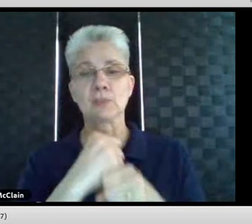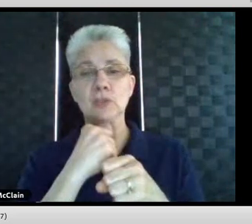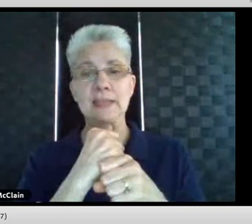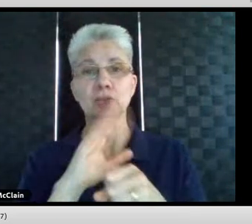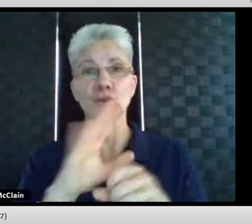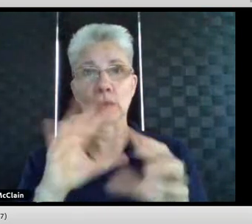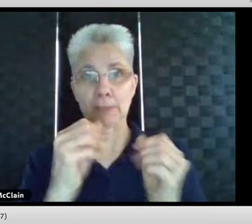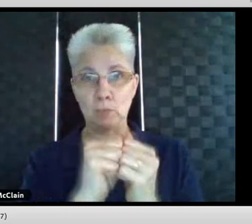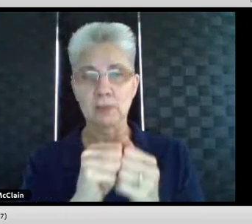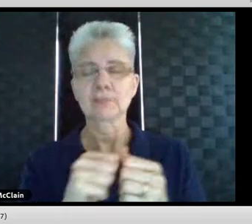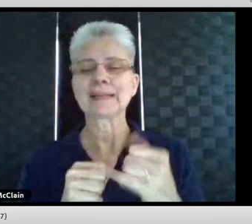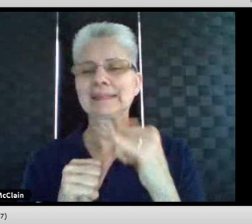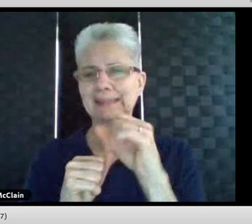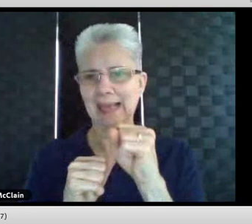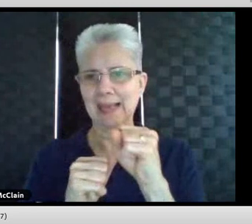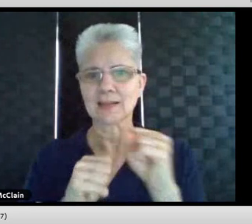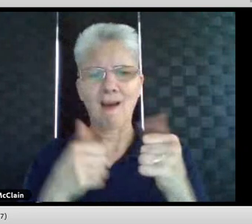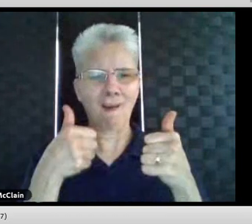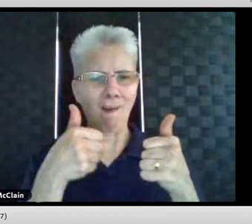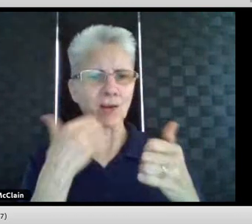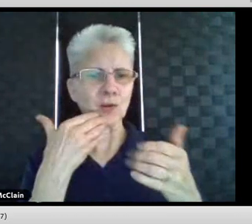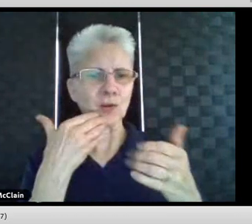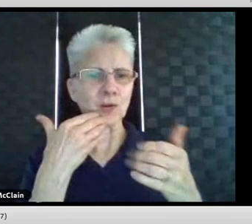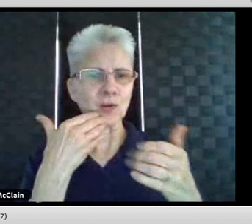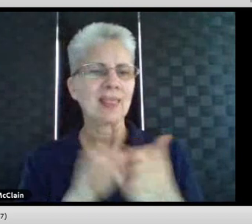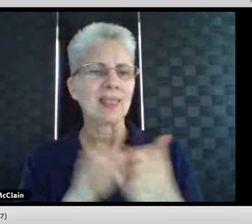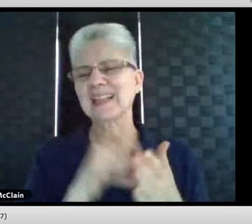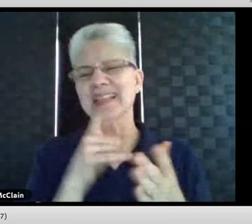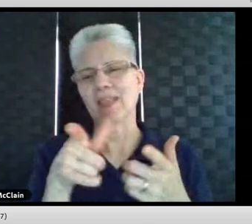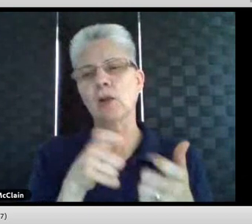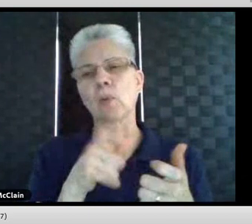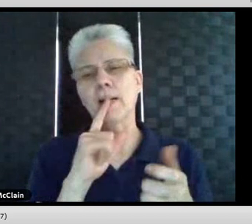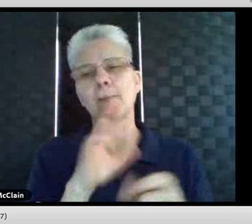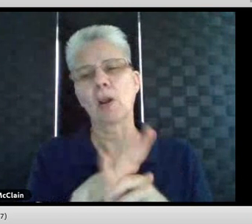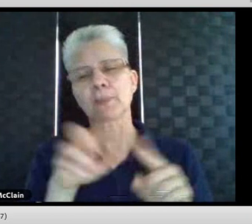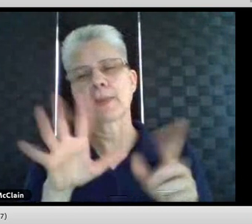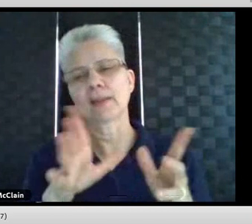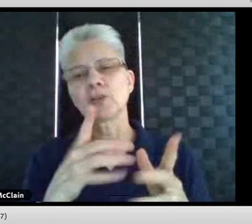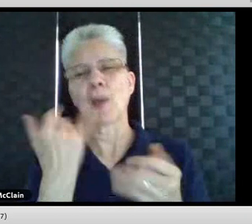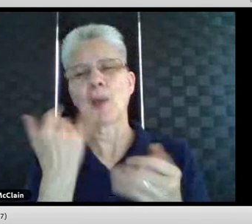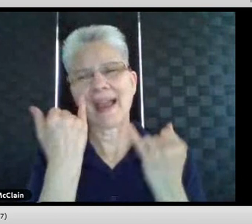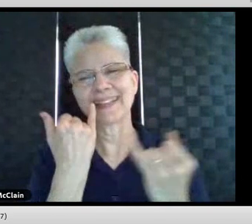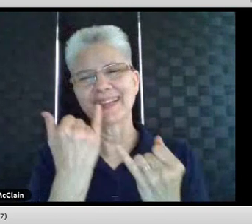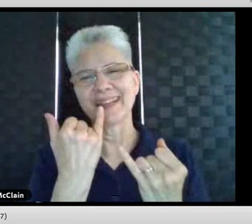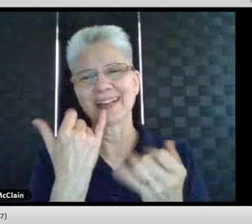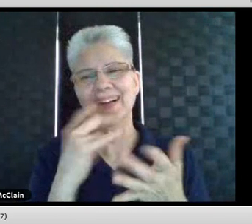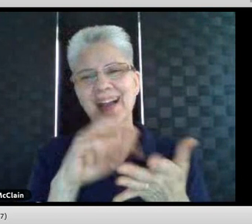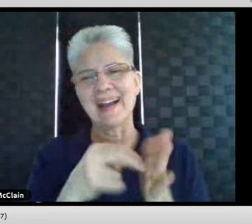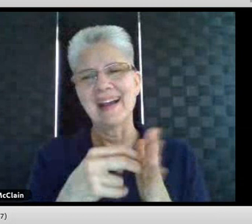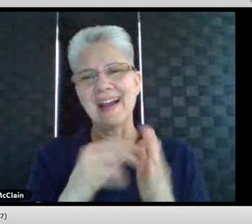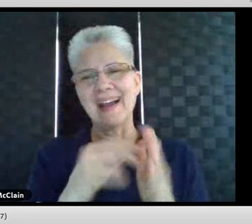"Yes, that's it." It's never that quick. I promise, but you get the idea. And so one of the things I always do...